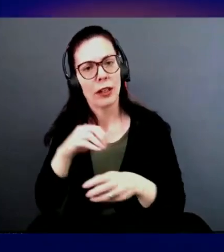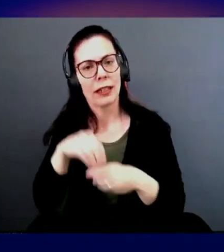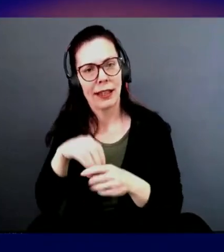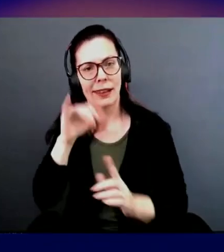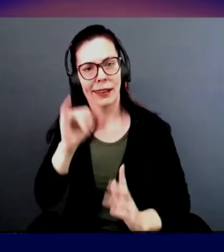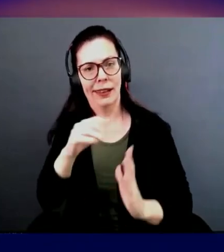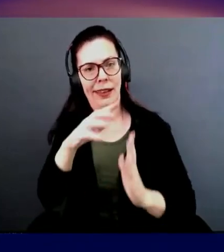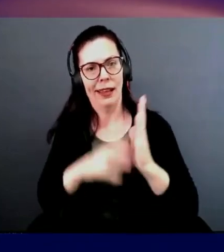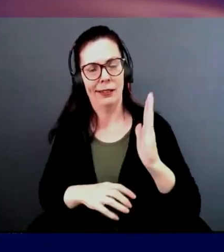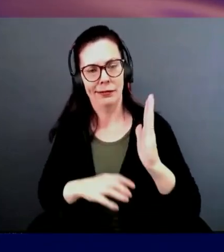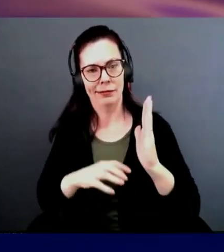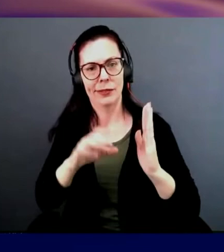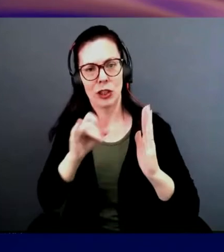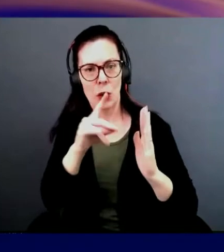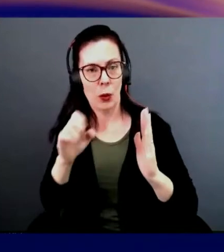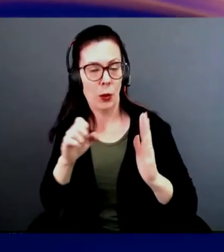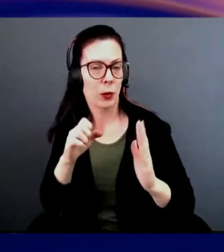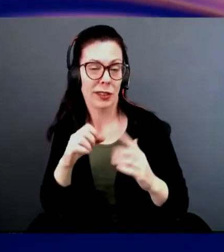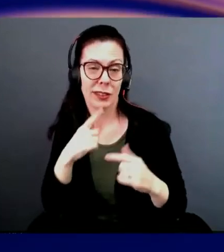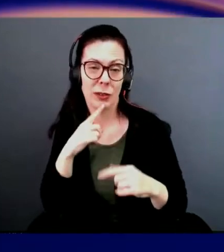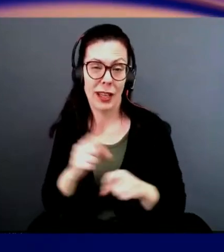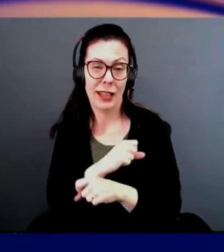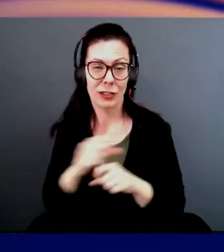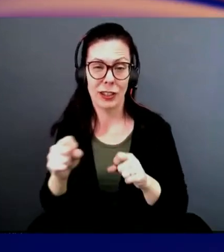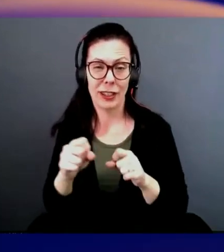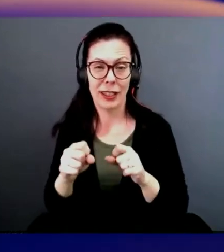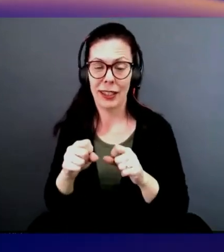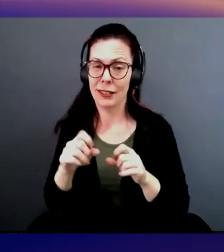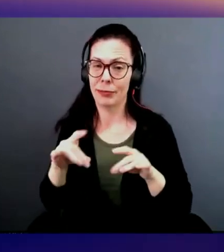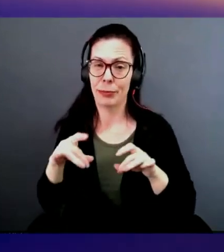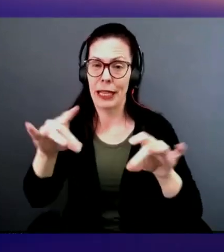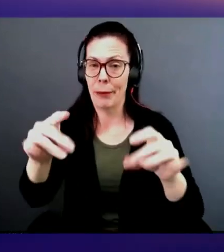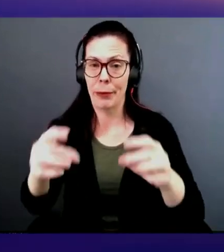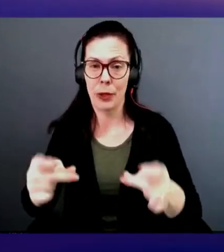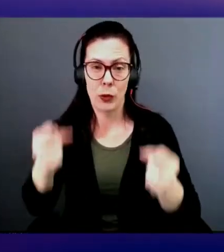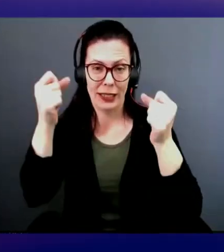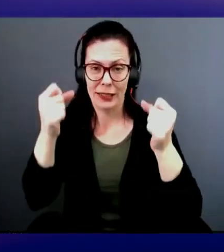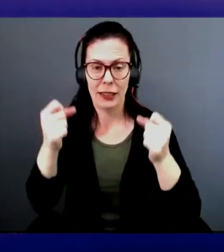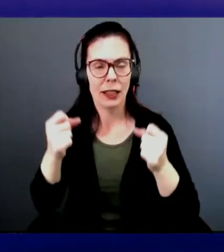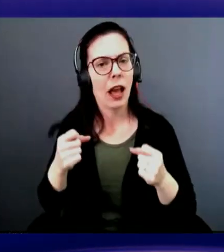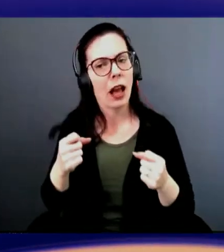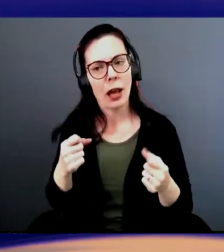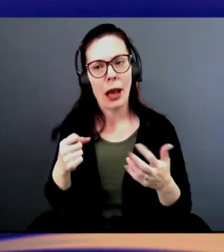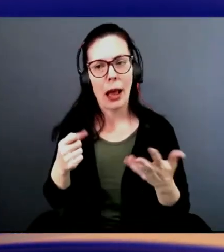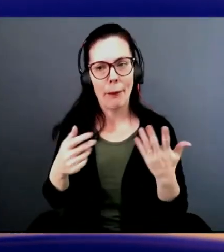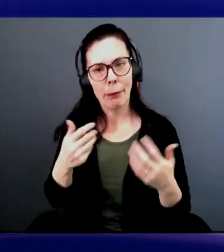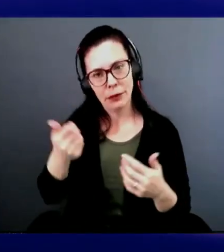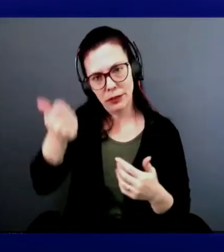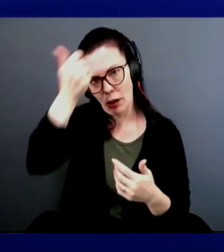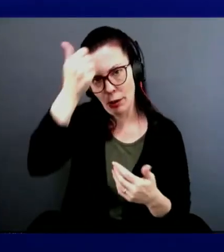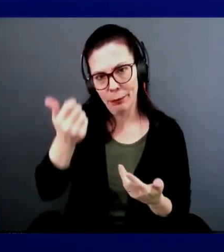So, you know, I actually was able to pick it up really, really quickly. And, you know, I'm pretty dumb, but you know,